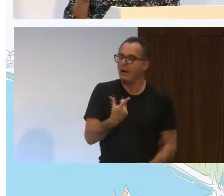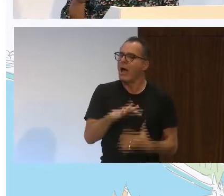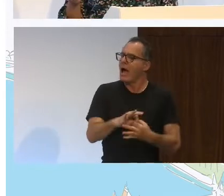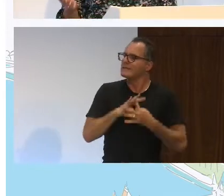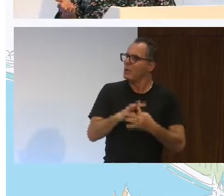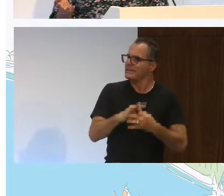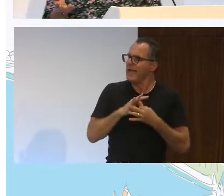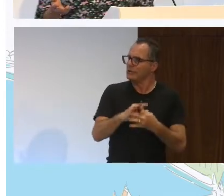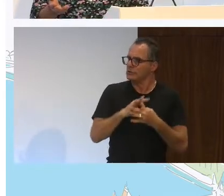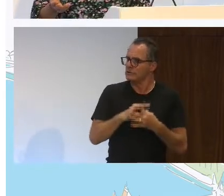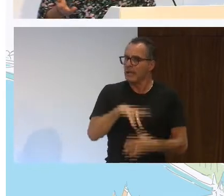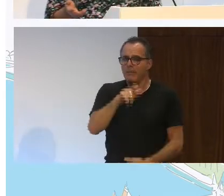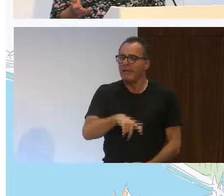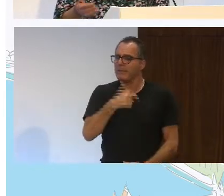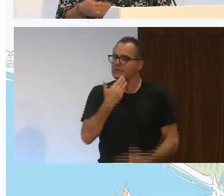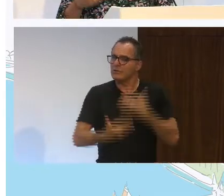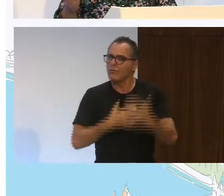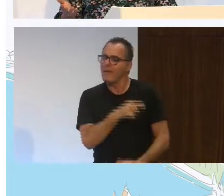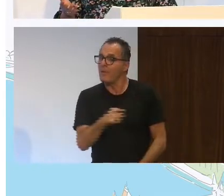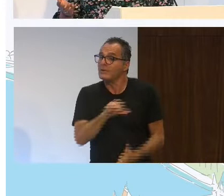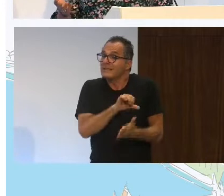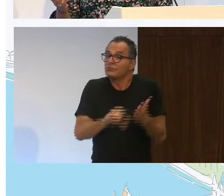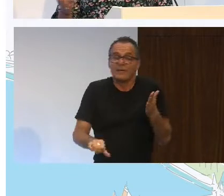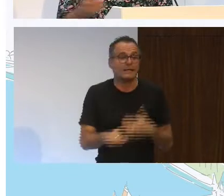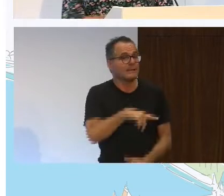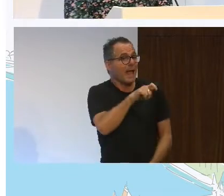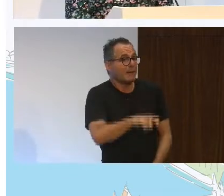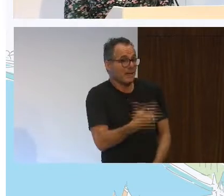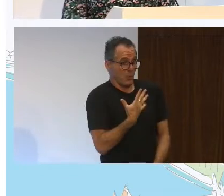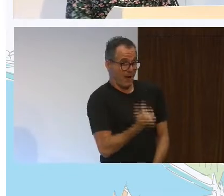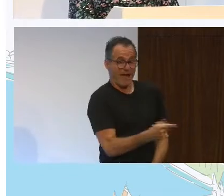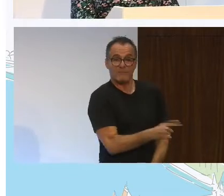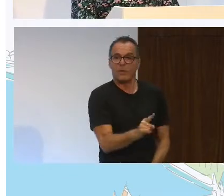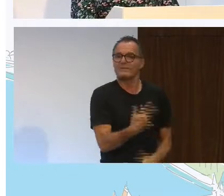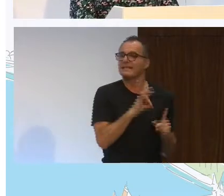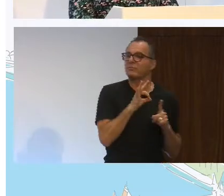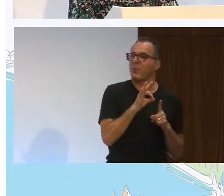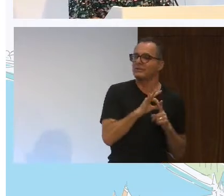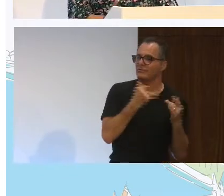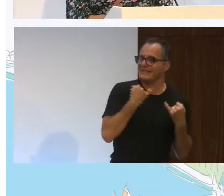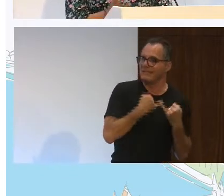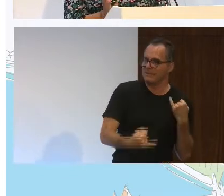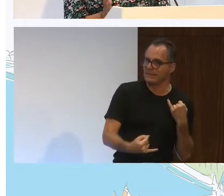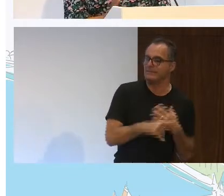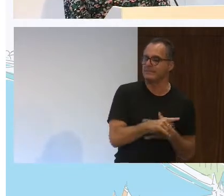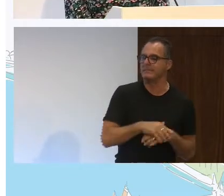that described those as triggers and those people that had those as premonitory symptoms, suggesting that at least to some extent,